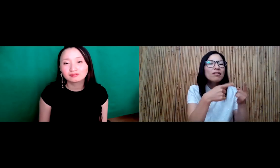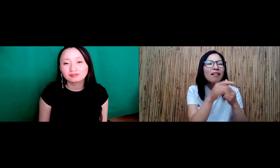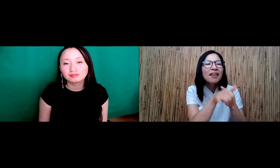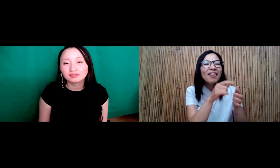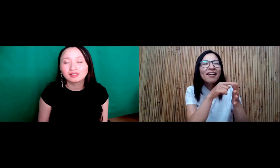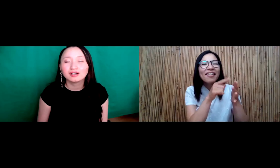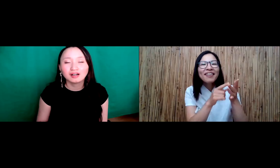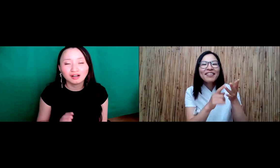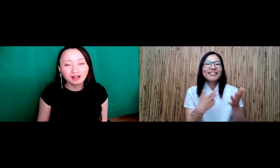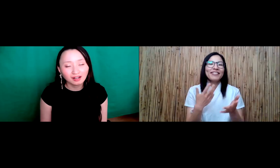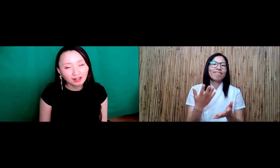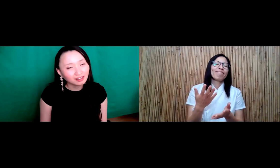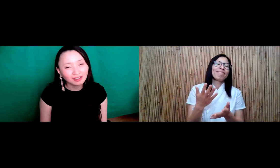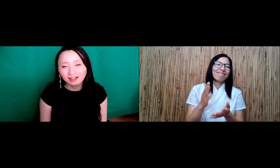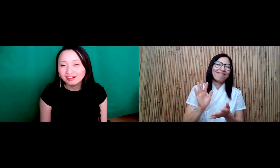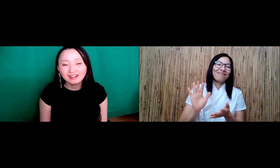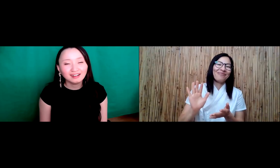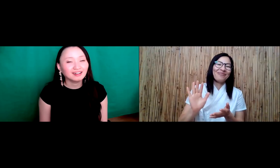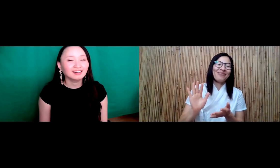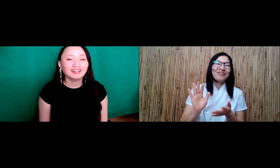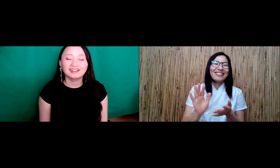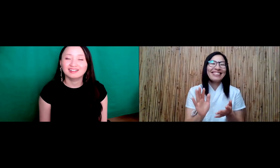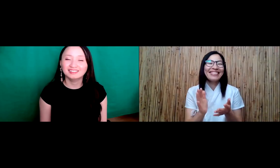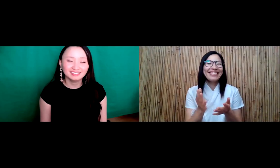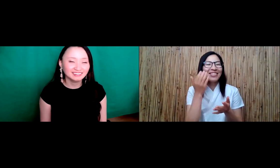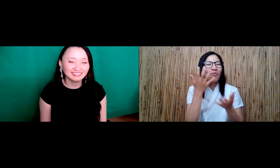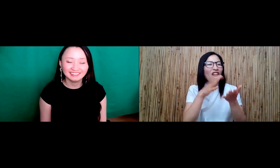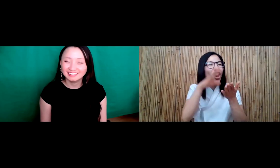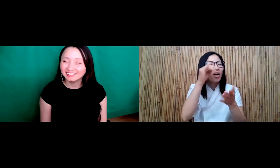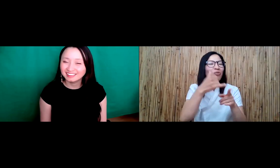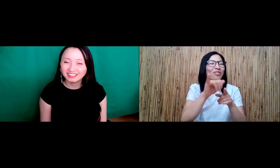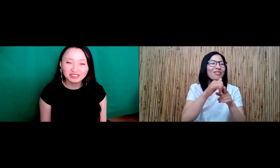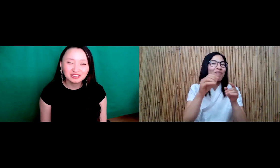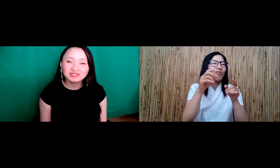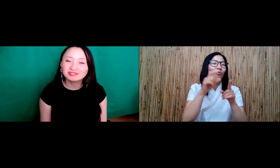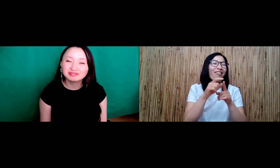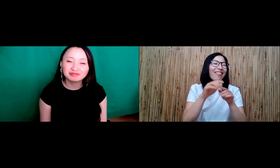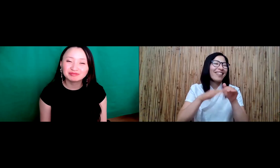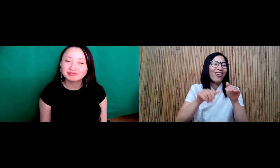Korean and English. And, you know, people are always curious about things that you know how do you find that how do you know how does that work and things